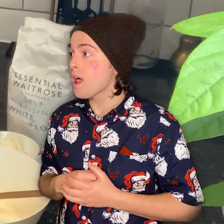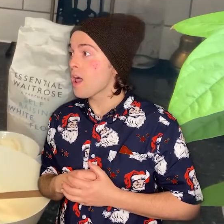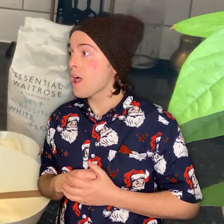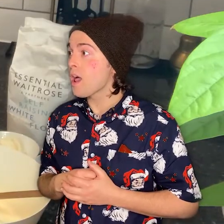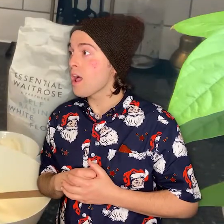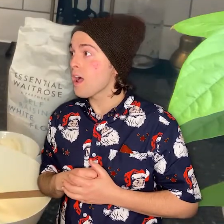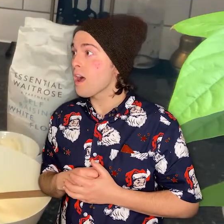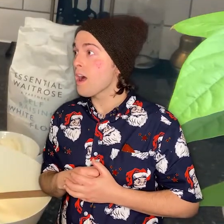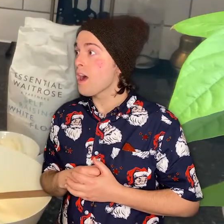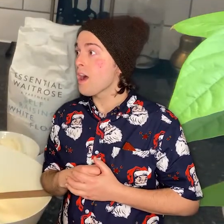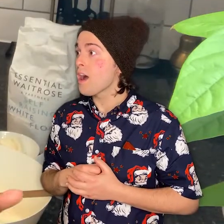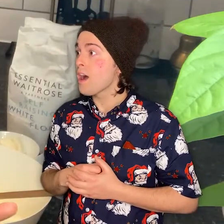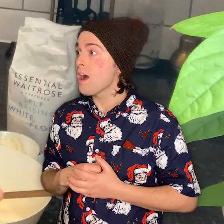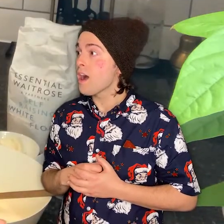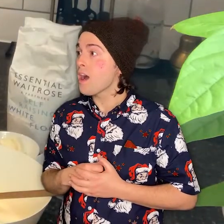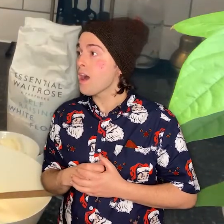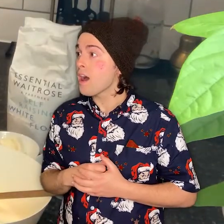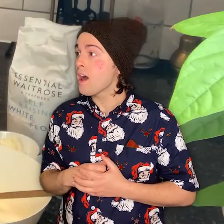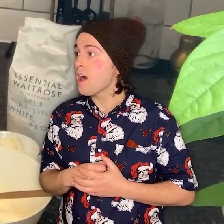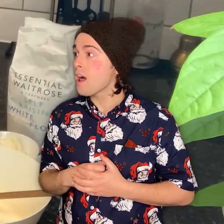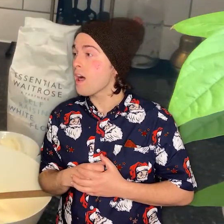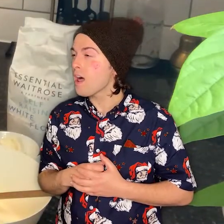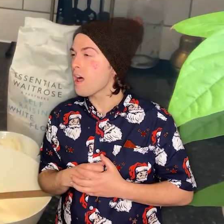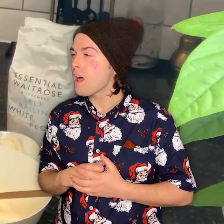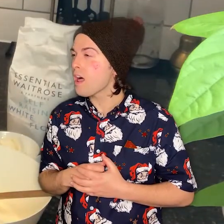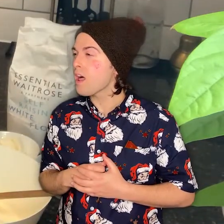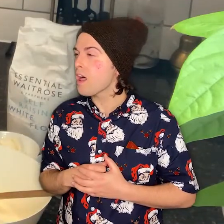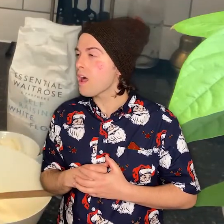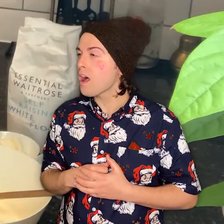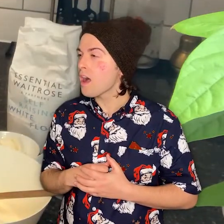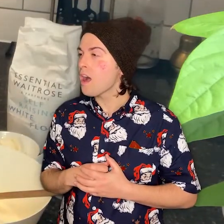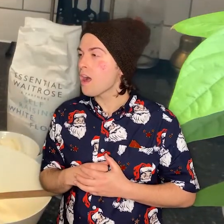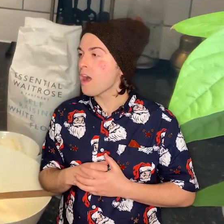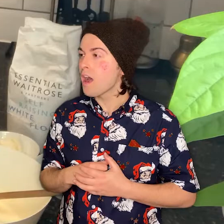Of course, since my Jacqueline is away and there is no one allowed in my house, the only